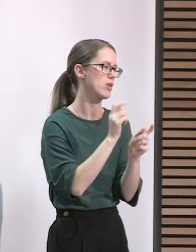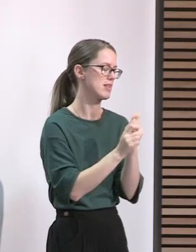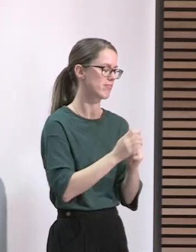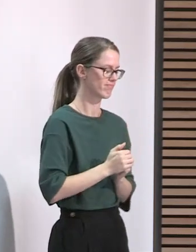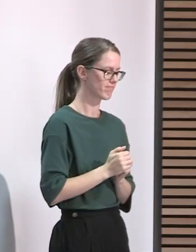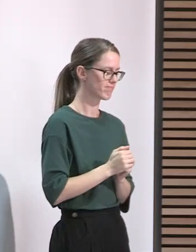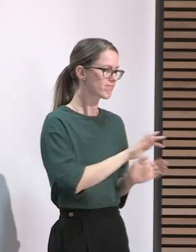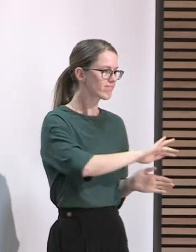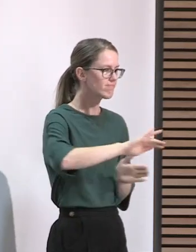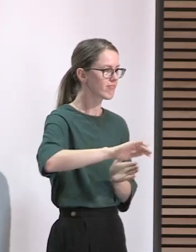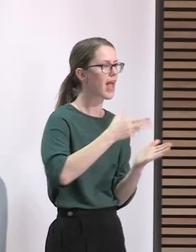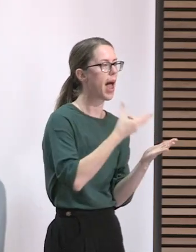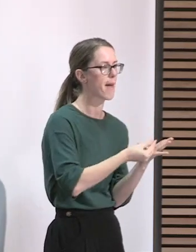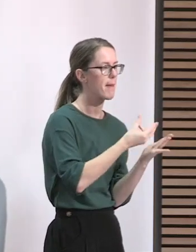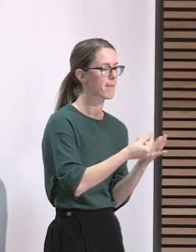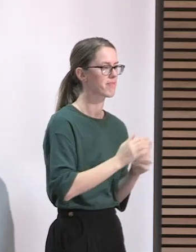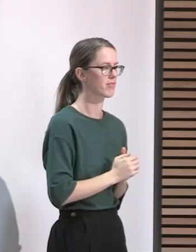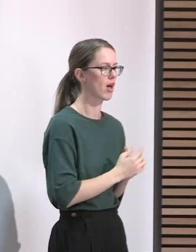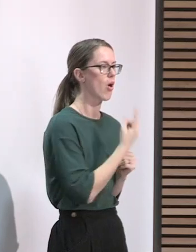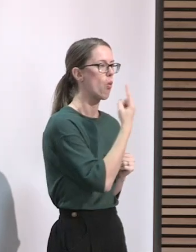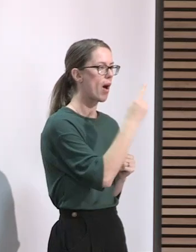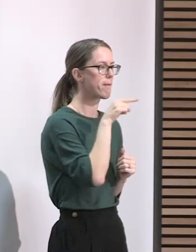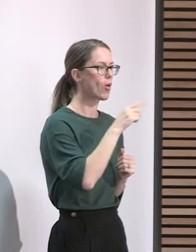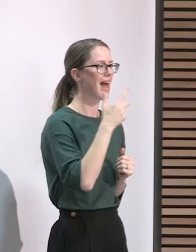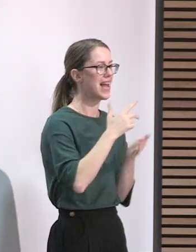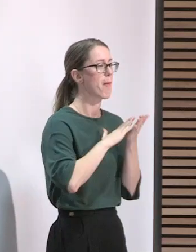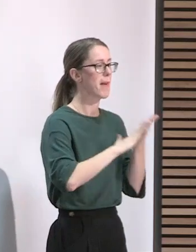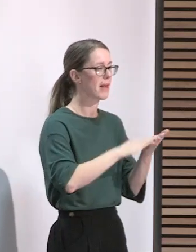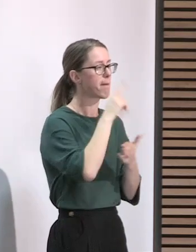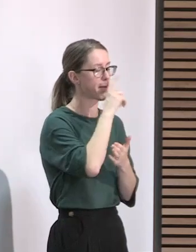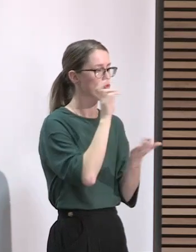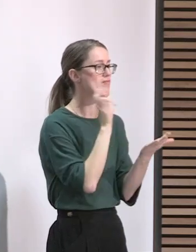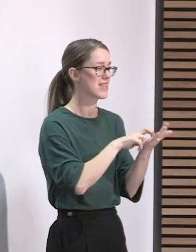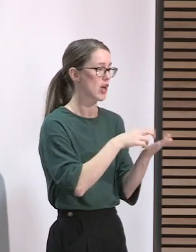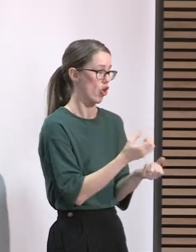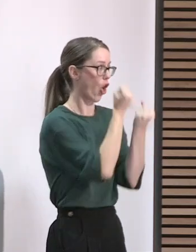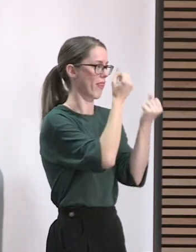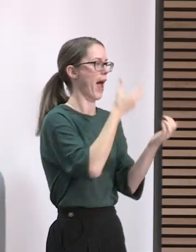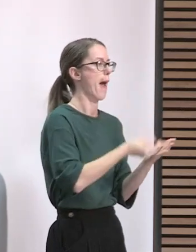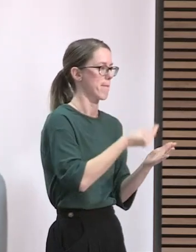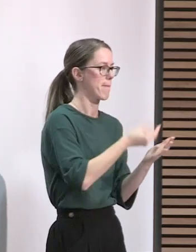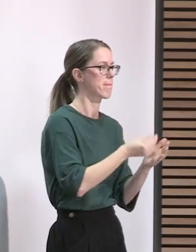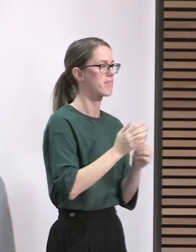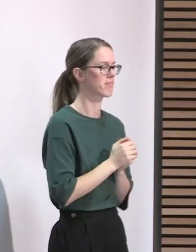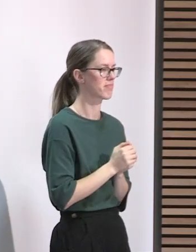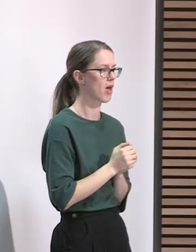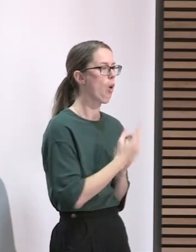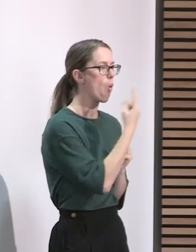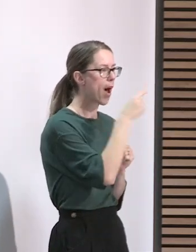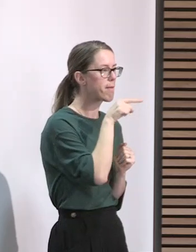Auckland and around the country. Finally, on the COVID